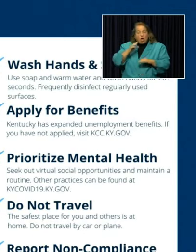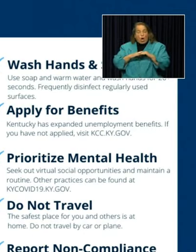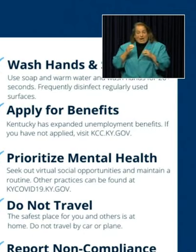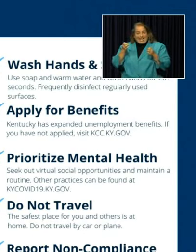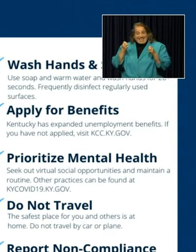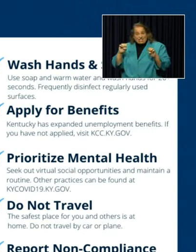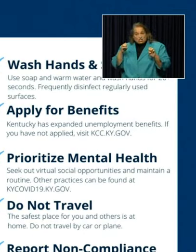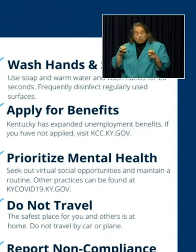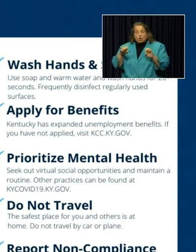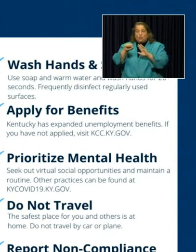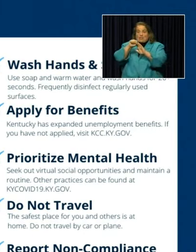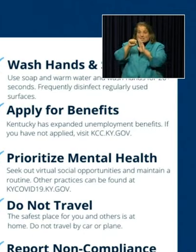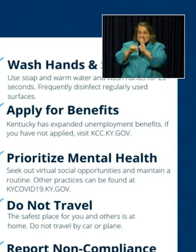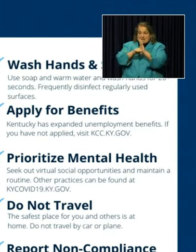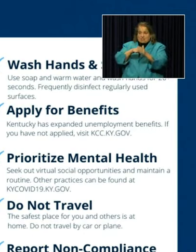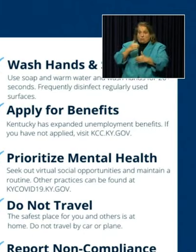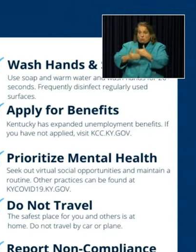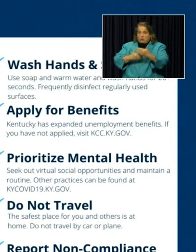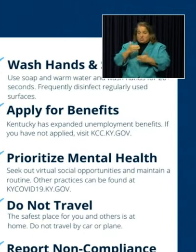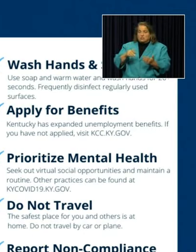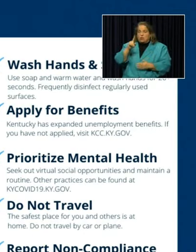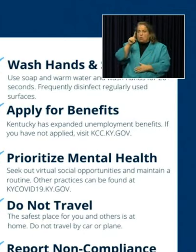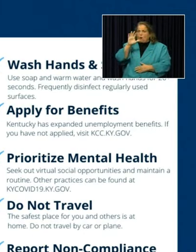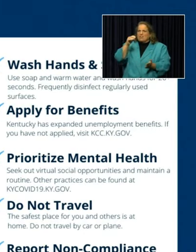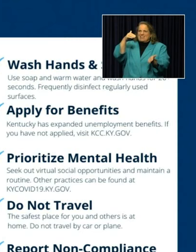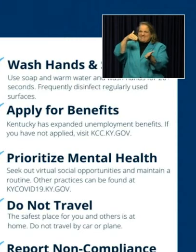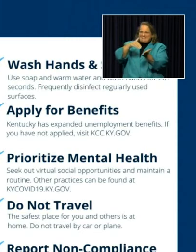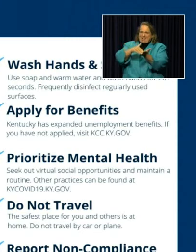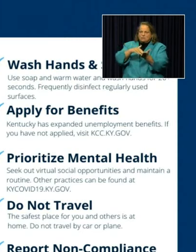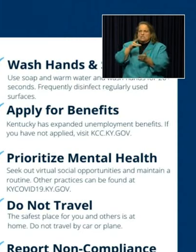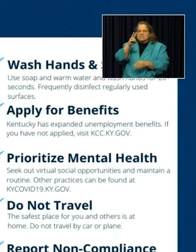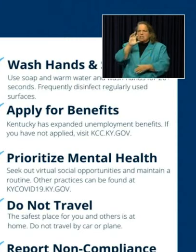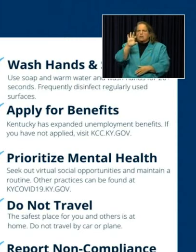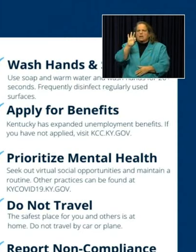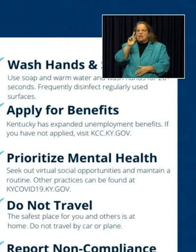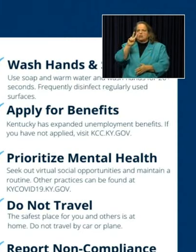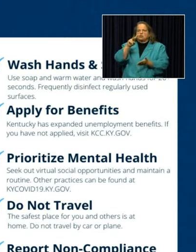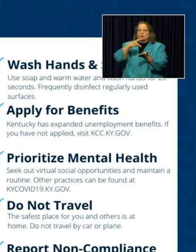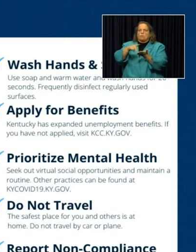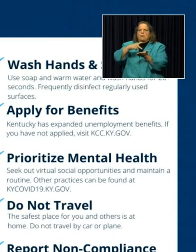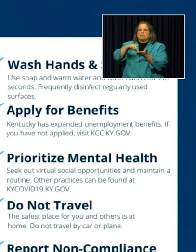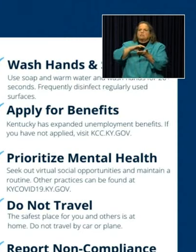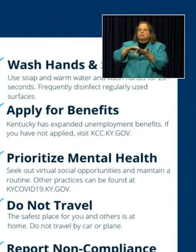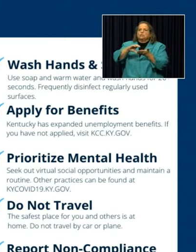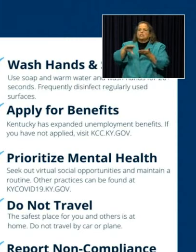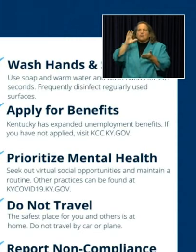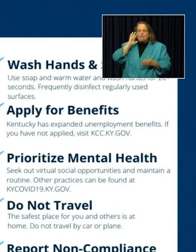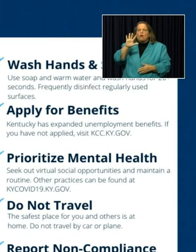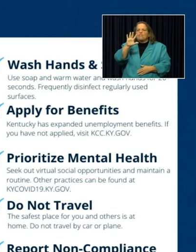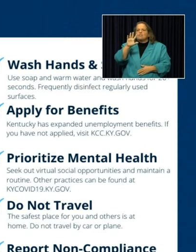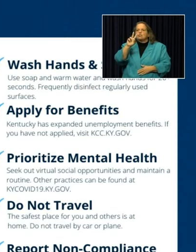EVERYTHING THAT ALL OF YOU ARE DOING. WE ALWAYS TALK ABOUT THE TEN STEPS PLUS ONE.